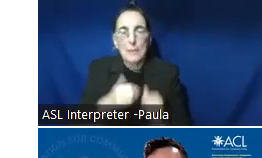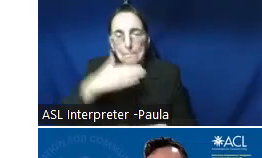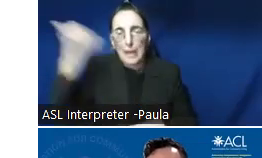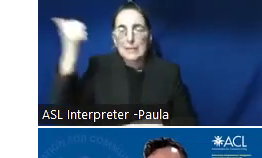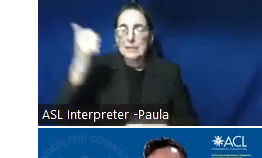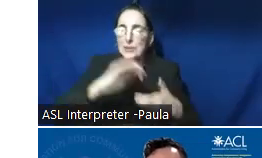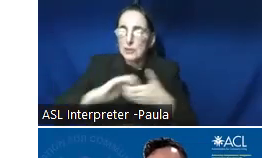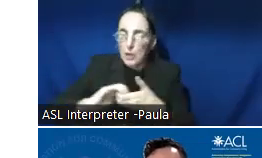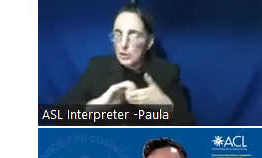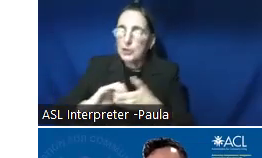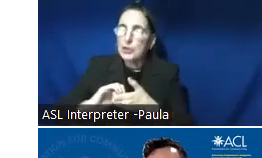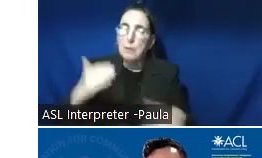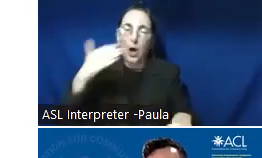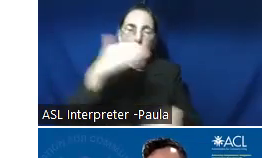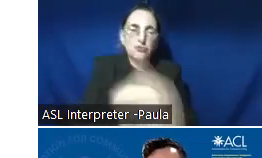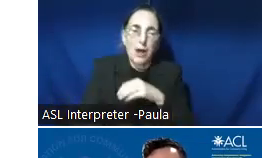local agencies in the housing, disability,